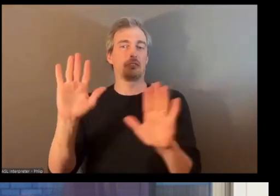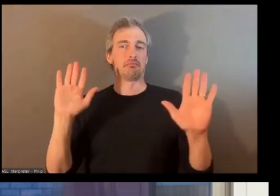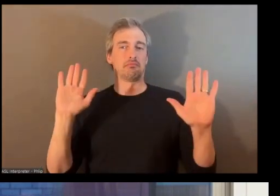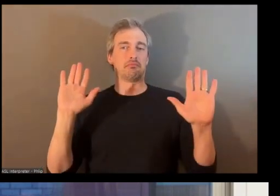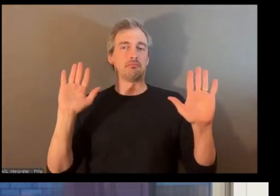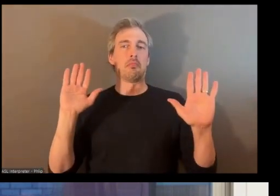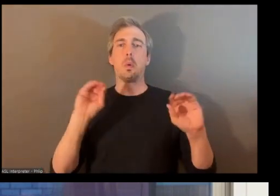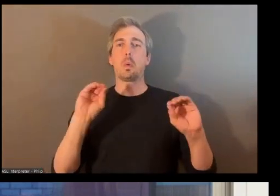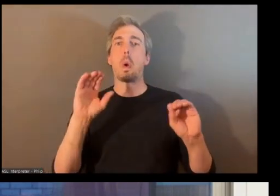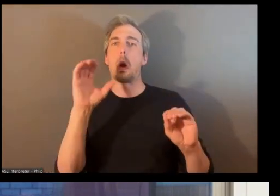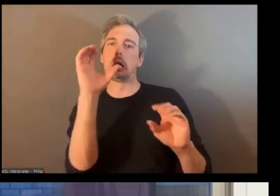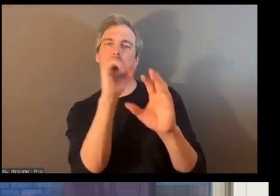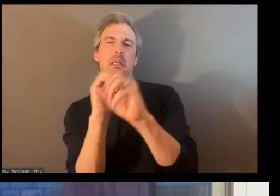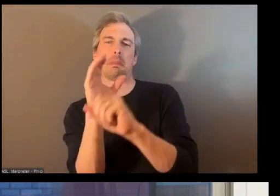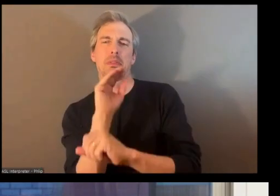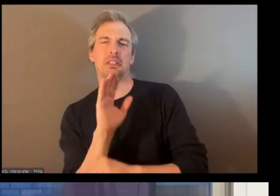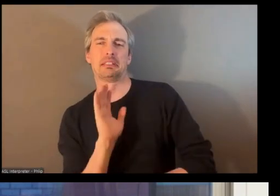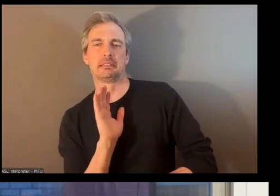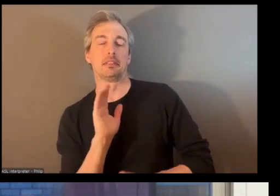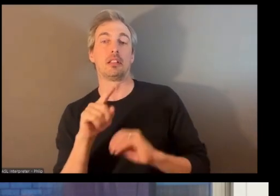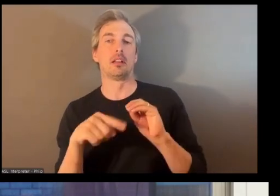for anyone, poorly designed content is a barrier.